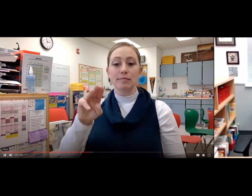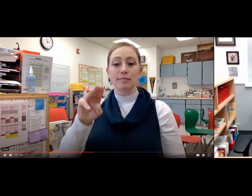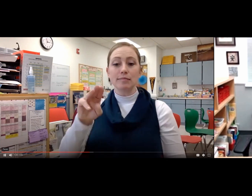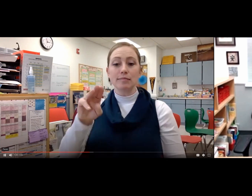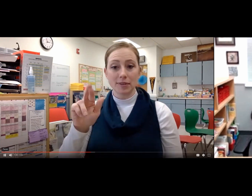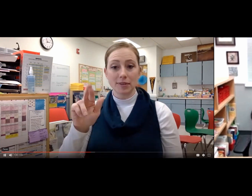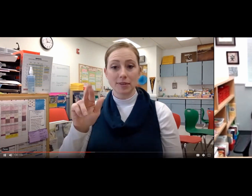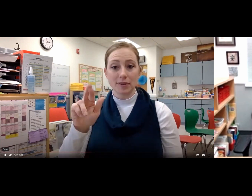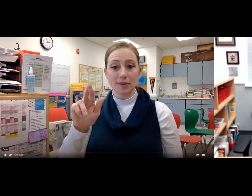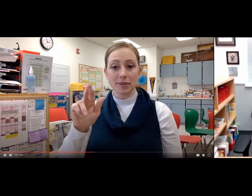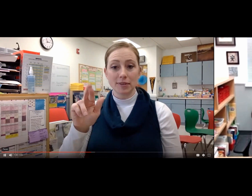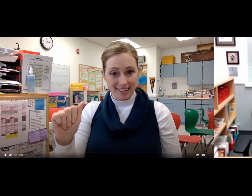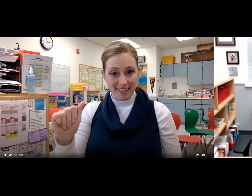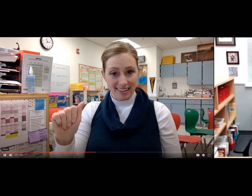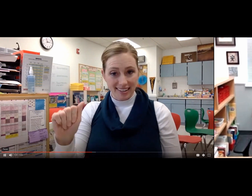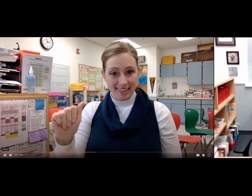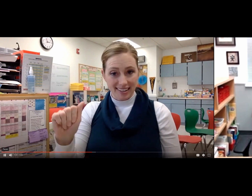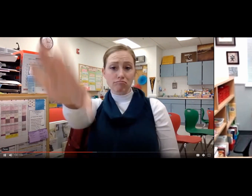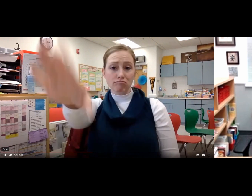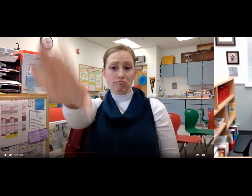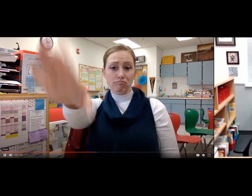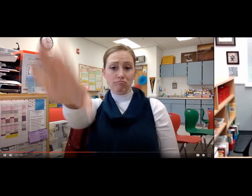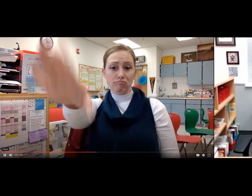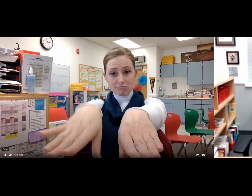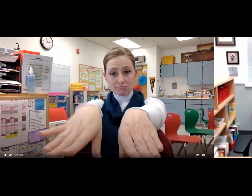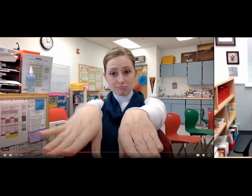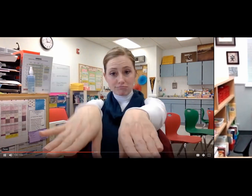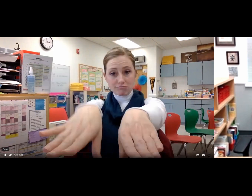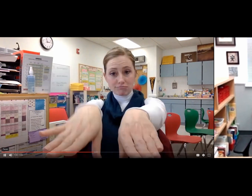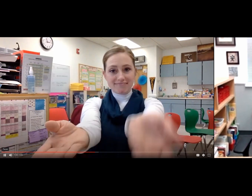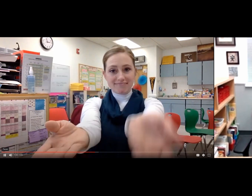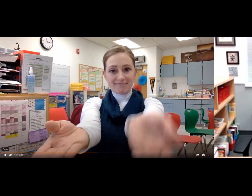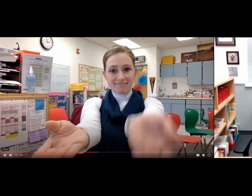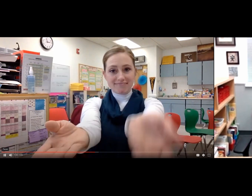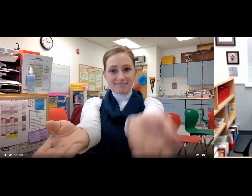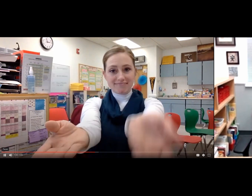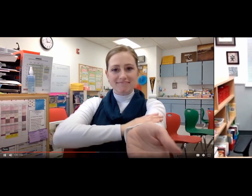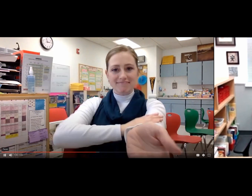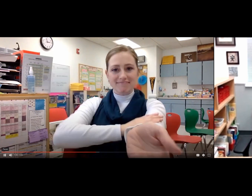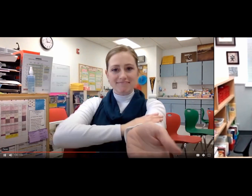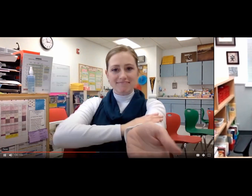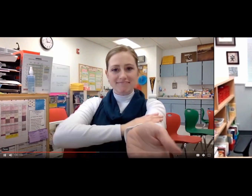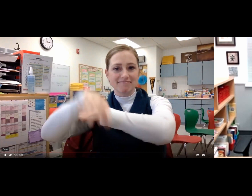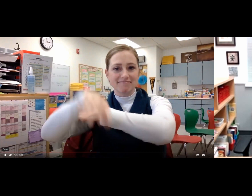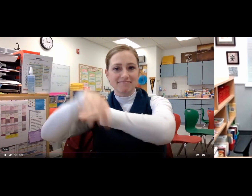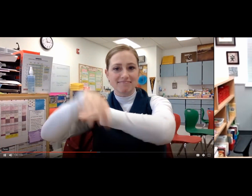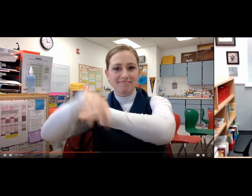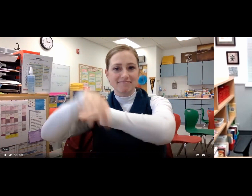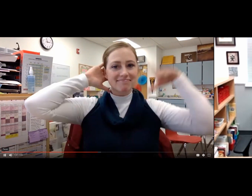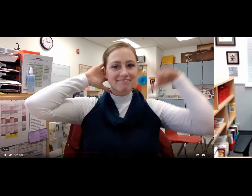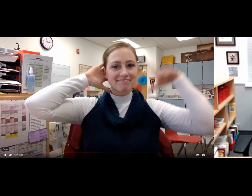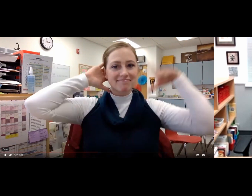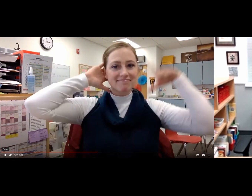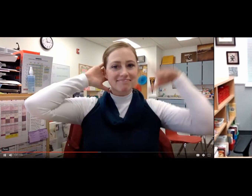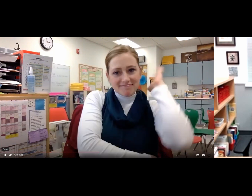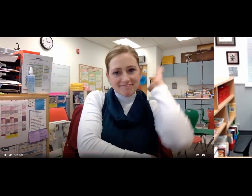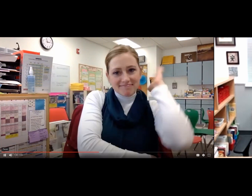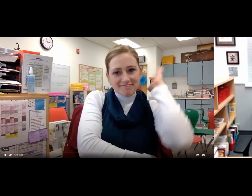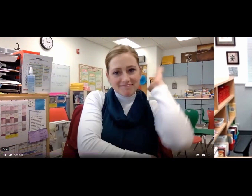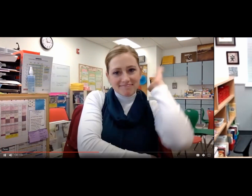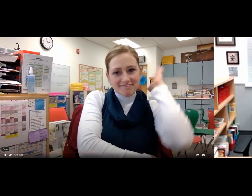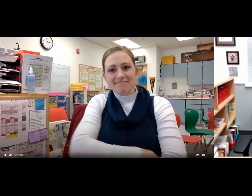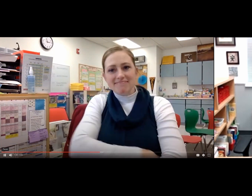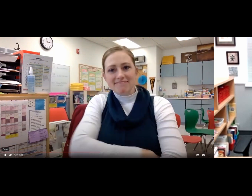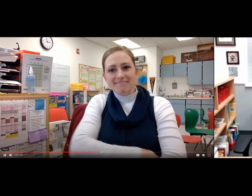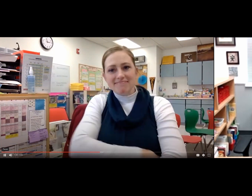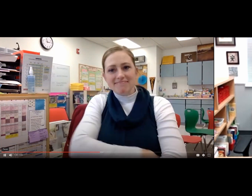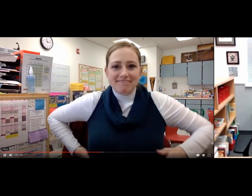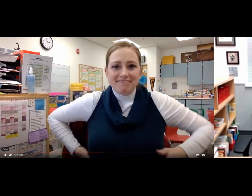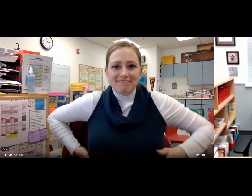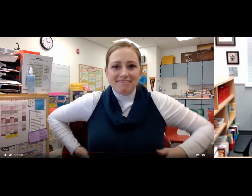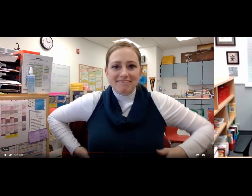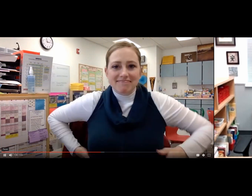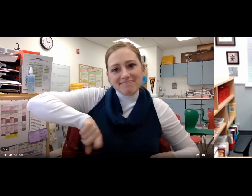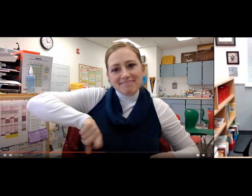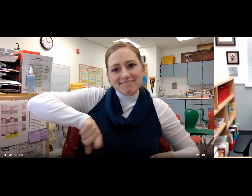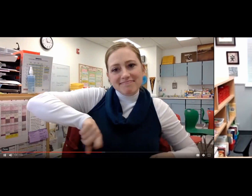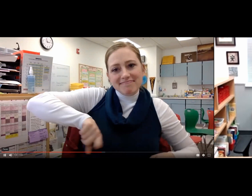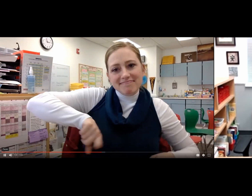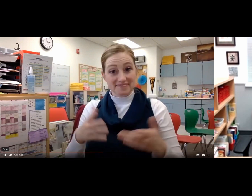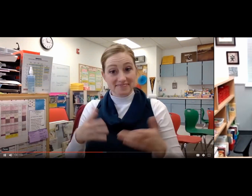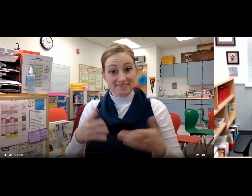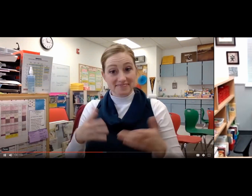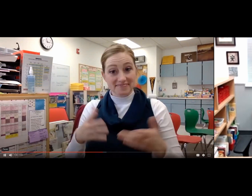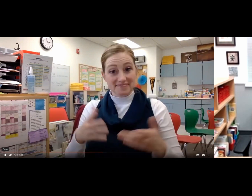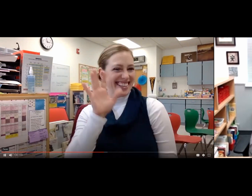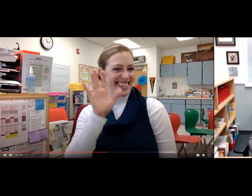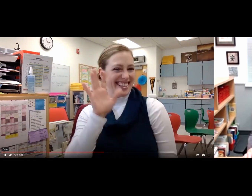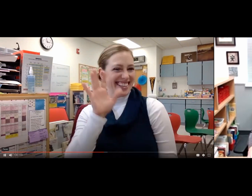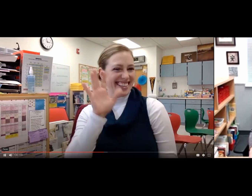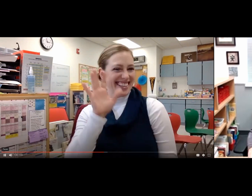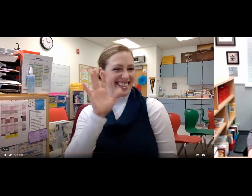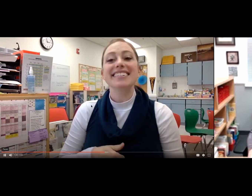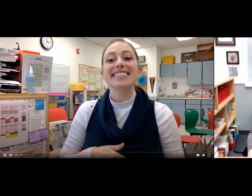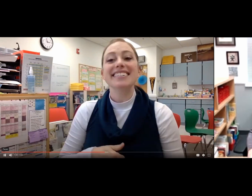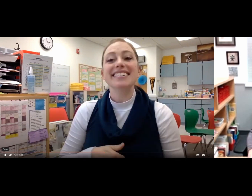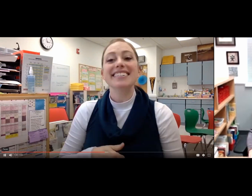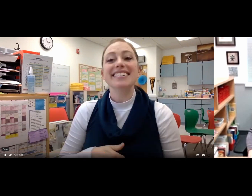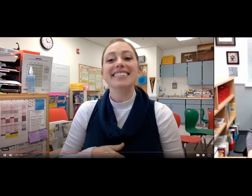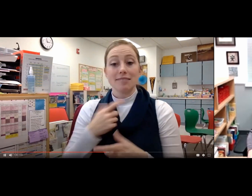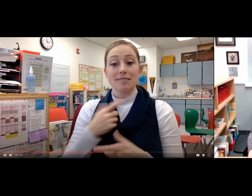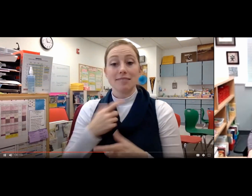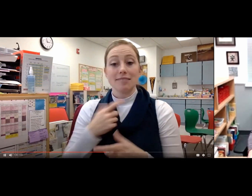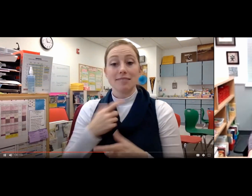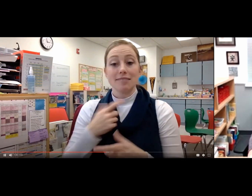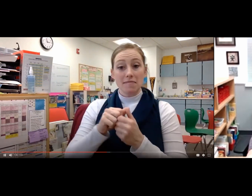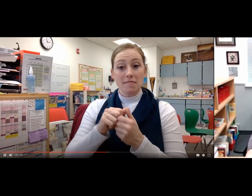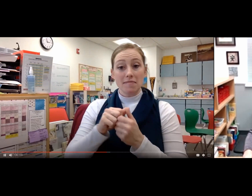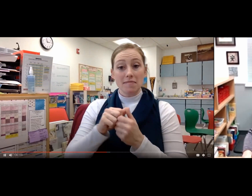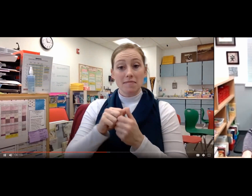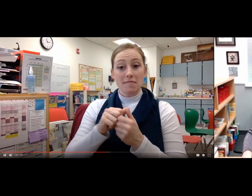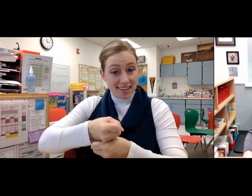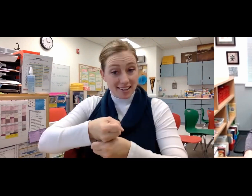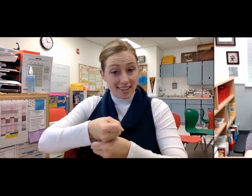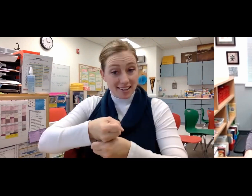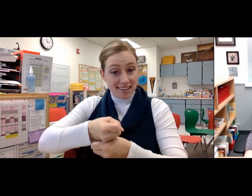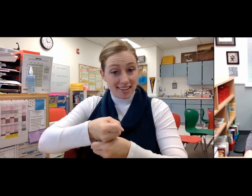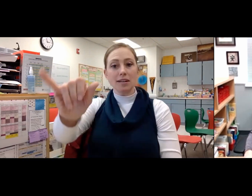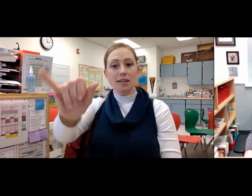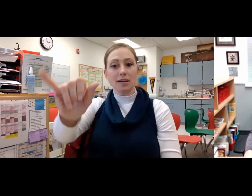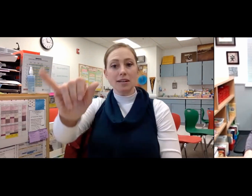we can do it with a dance. The Mararena, if you're familiar with it.